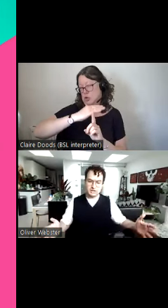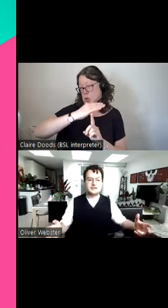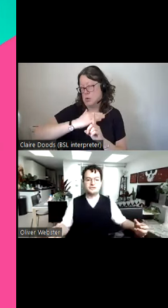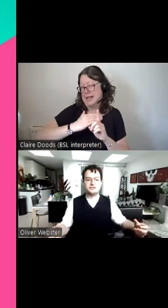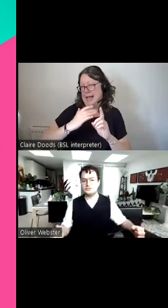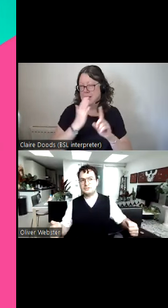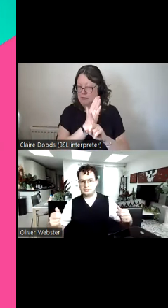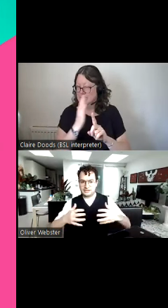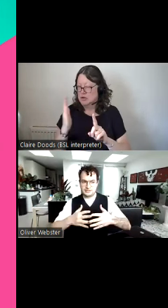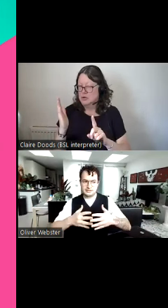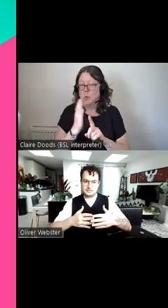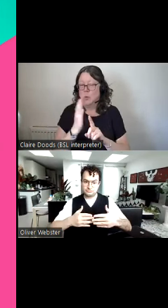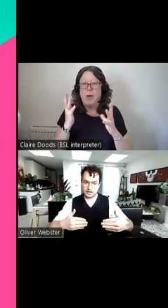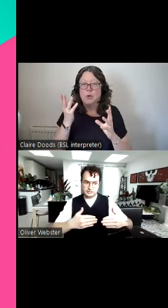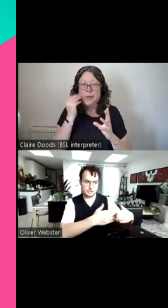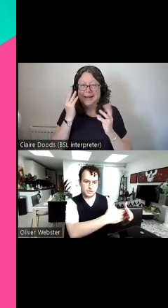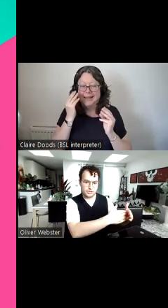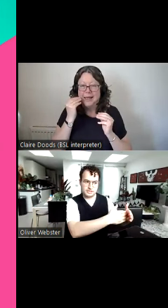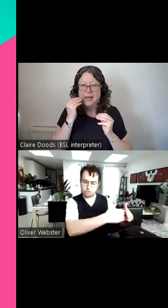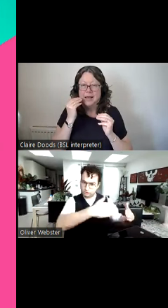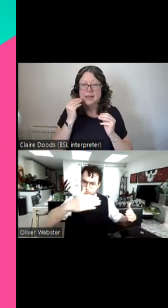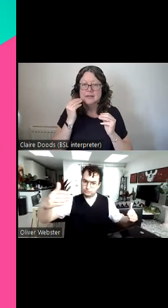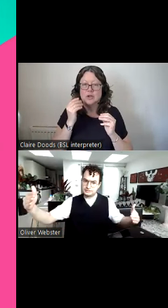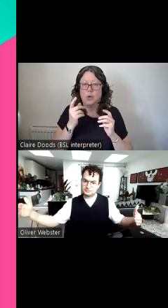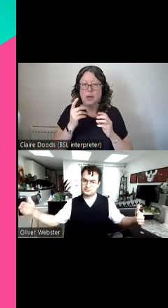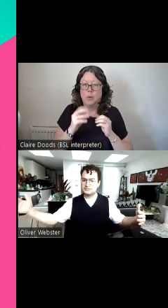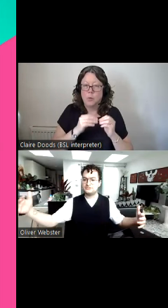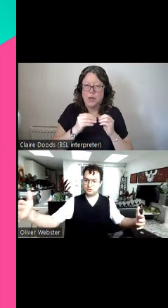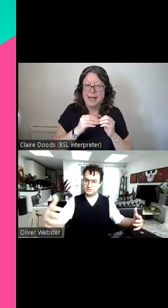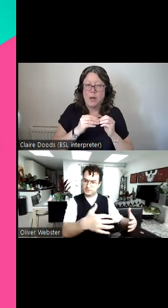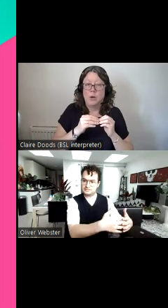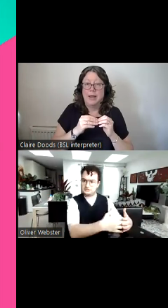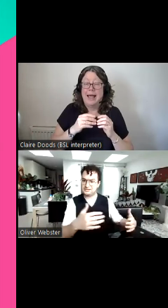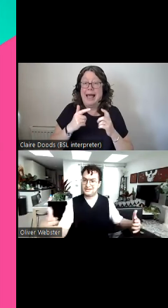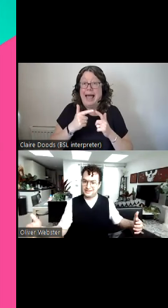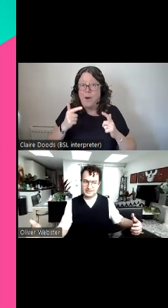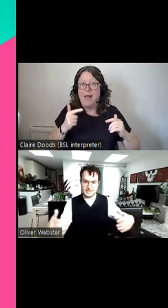so that they can then say, "Right, across all the sounds, this is what this person can hear."